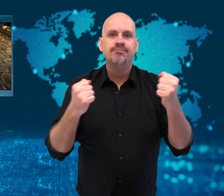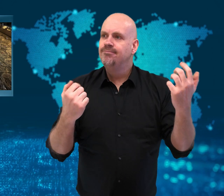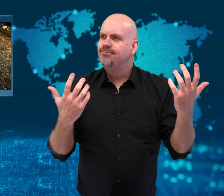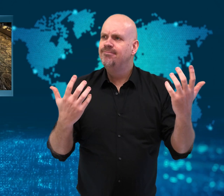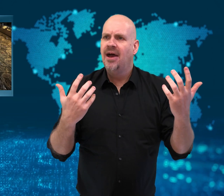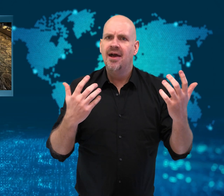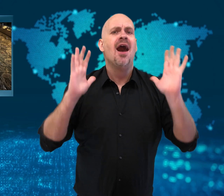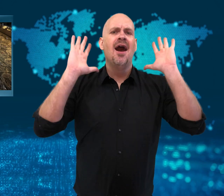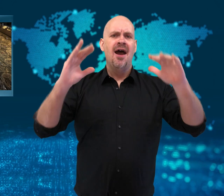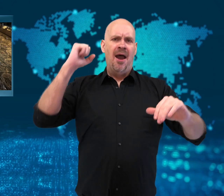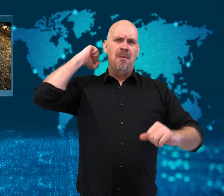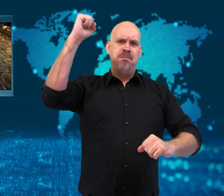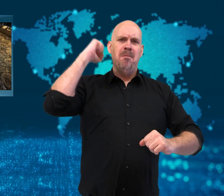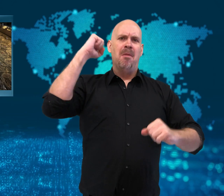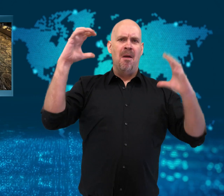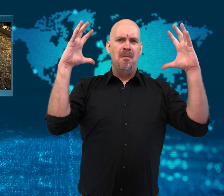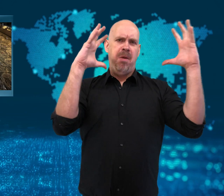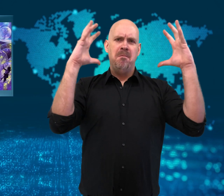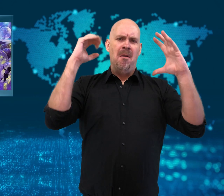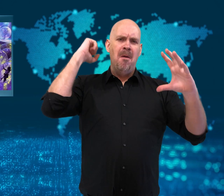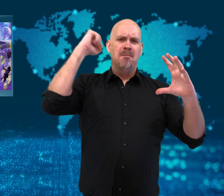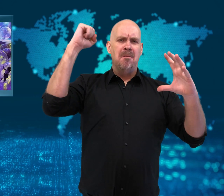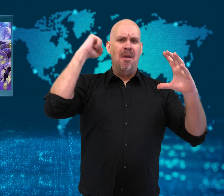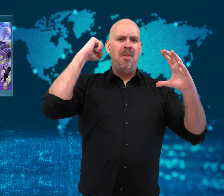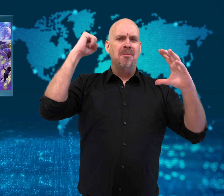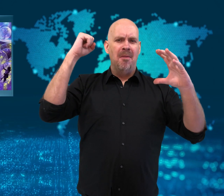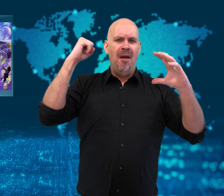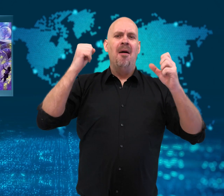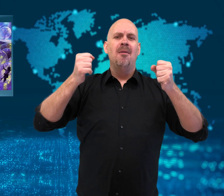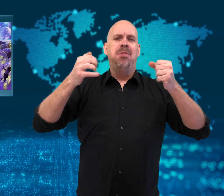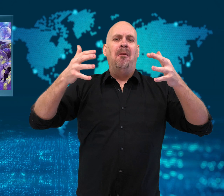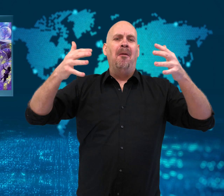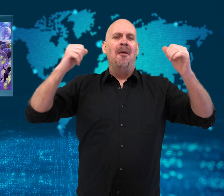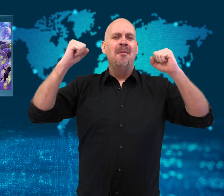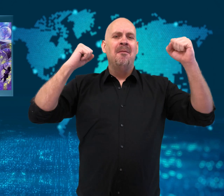adjusted by punching on their bubbles.